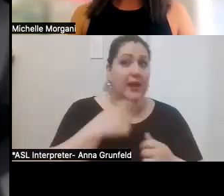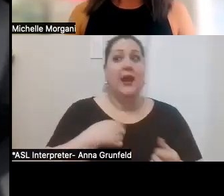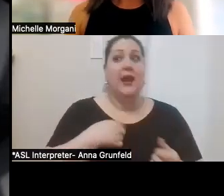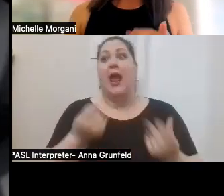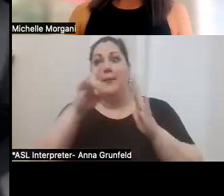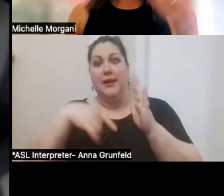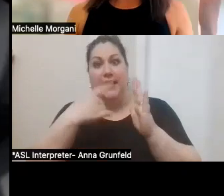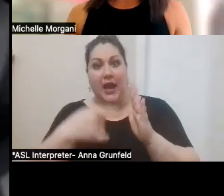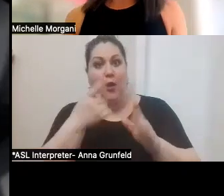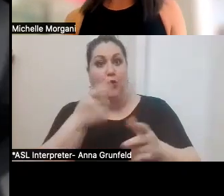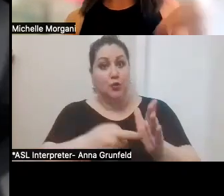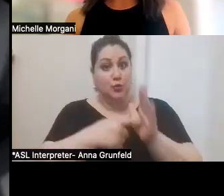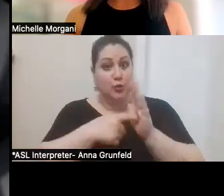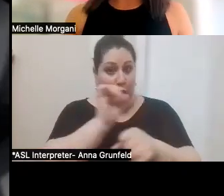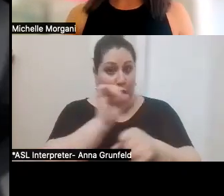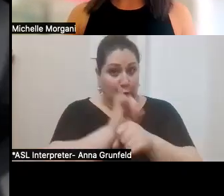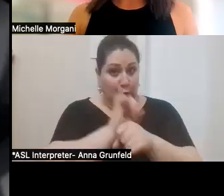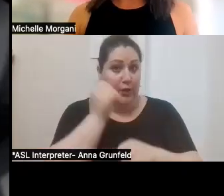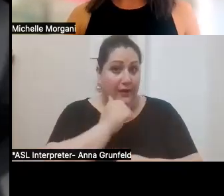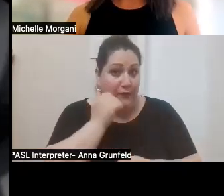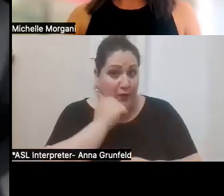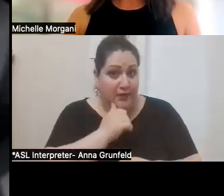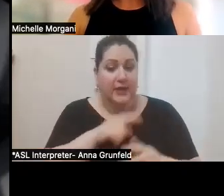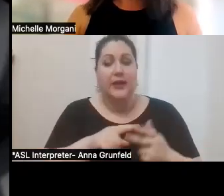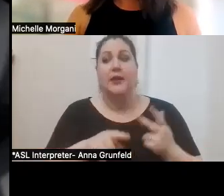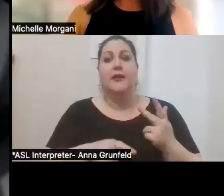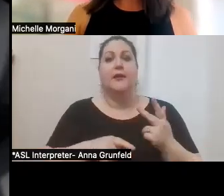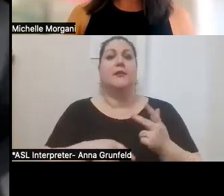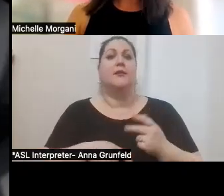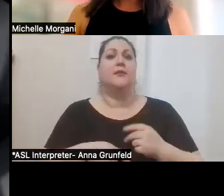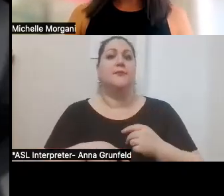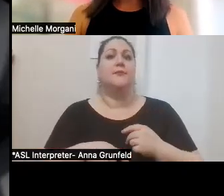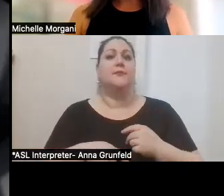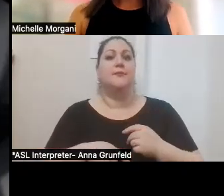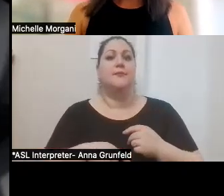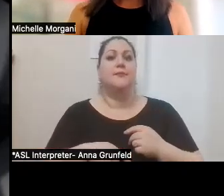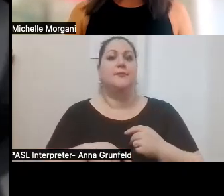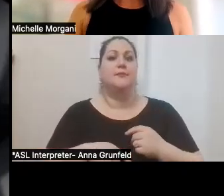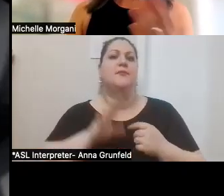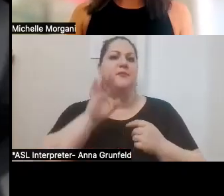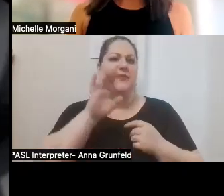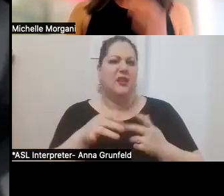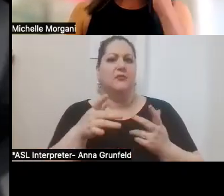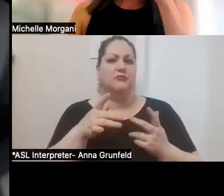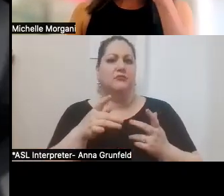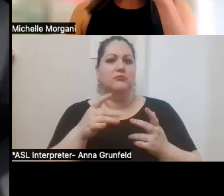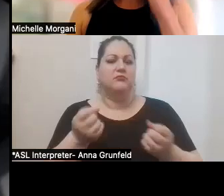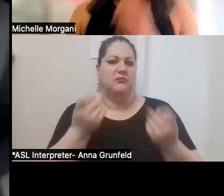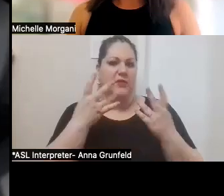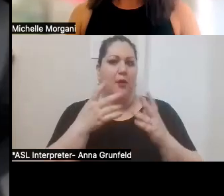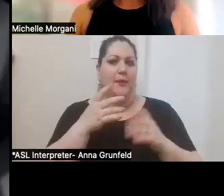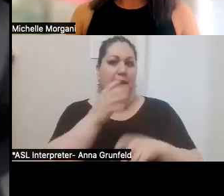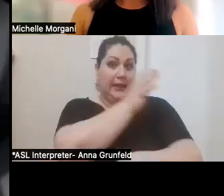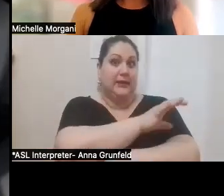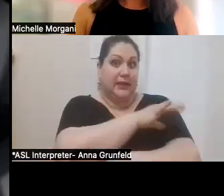Which again is sort of keeping with the top where I indicated the number of clinical hours. And then of course the record keeping systems at each site.